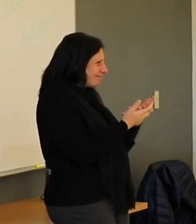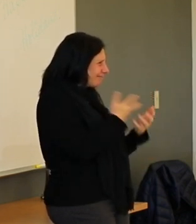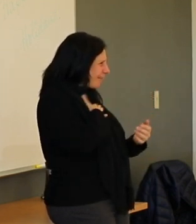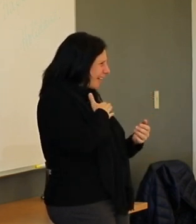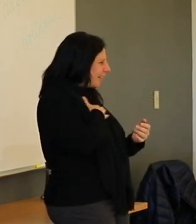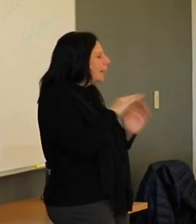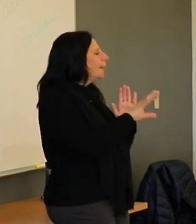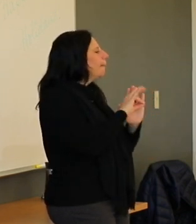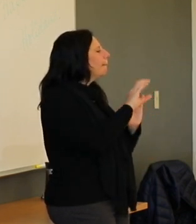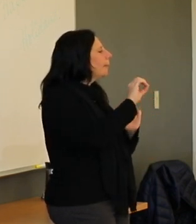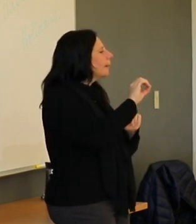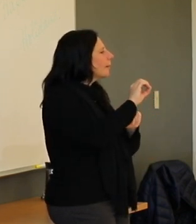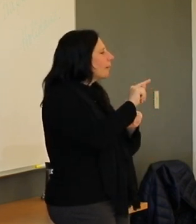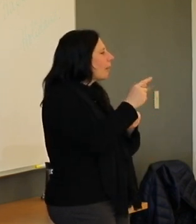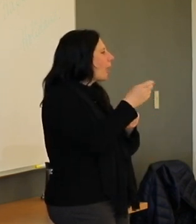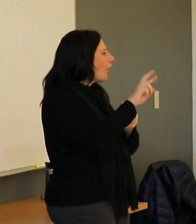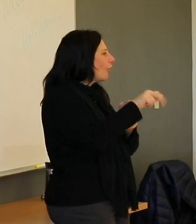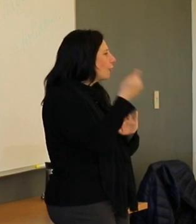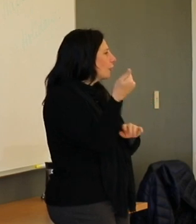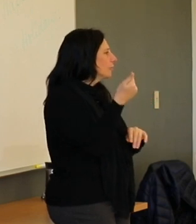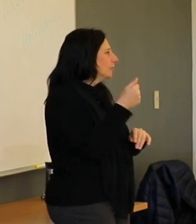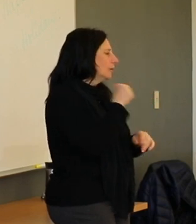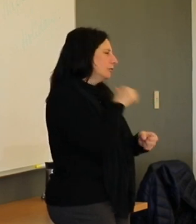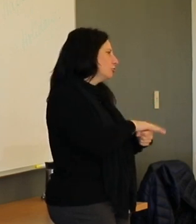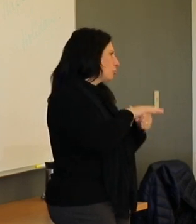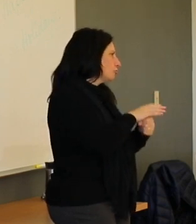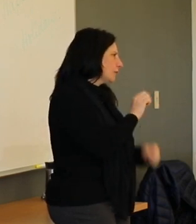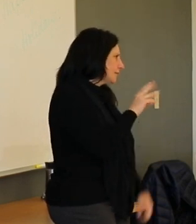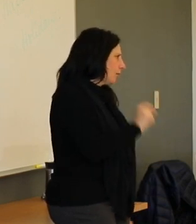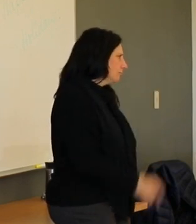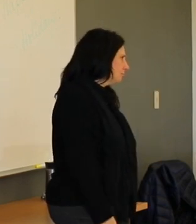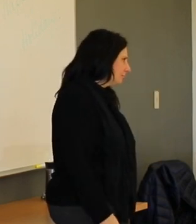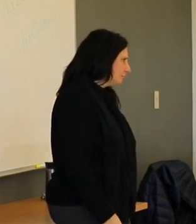So don't don't stress about that. I can't change any of the options there.